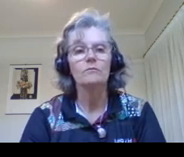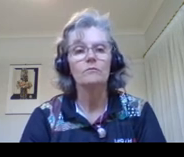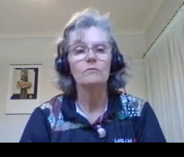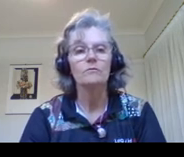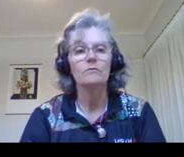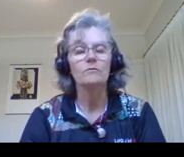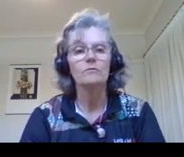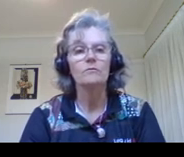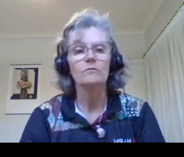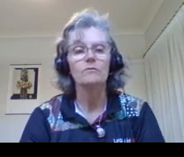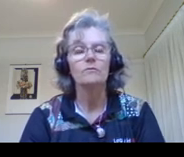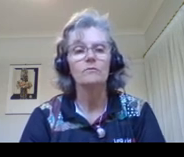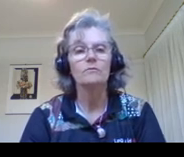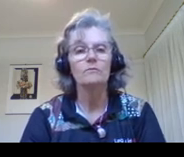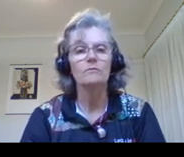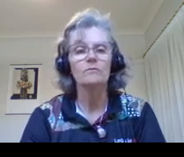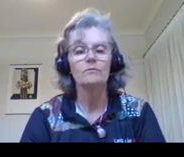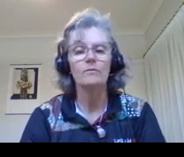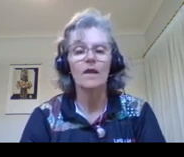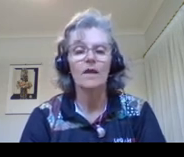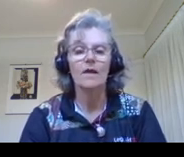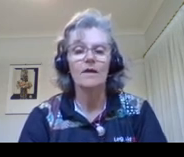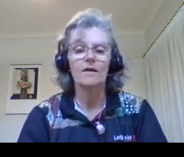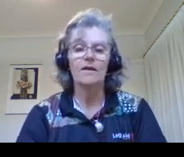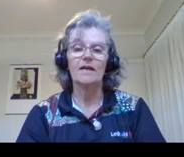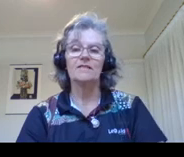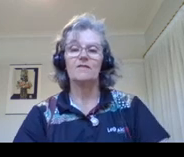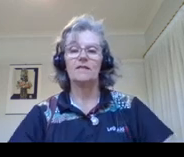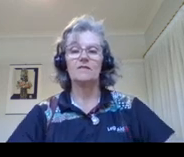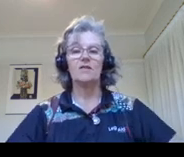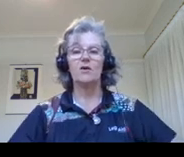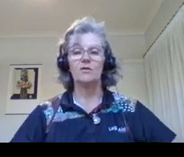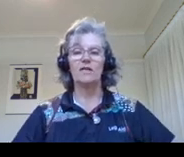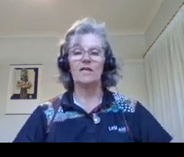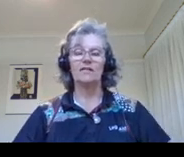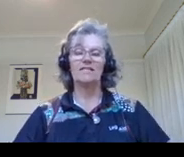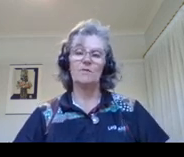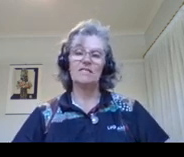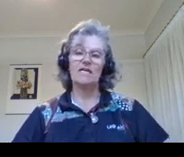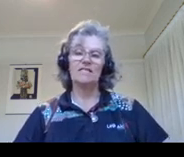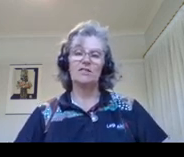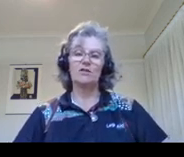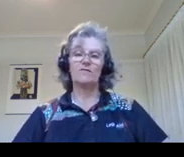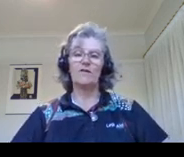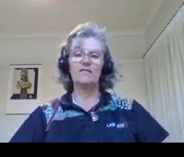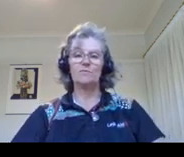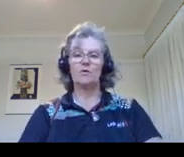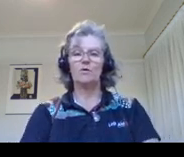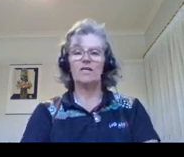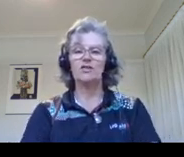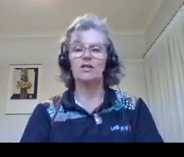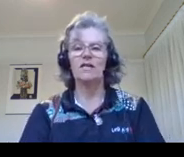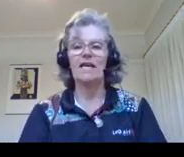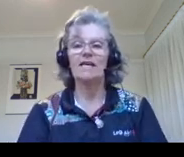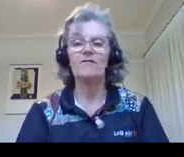particularly around identity thanks Finn so Lydia someone's asked a Facebook question can fair